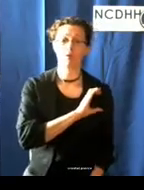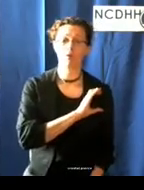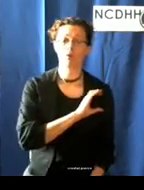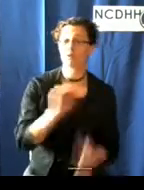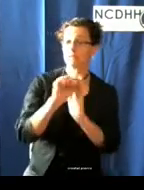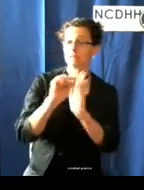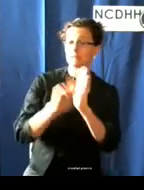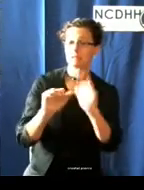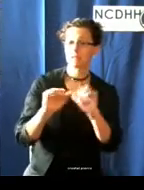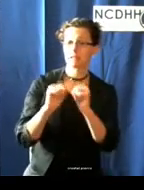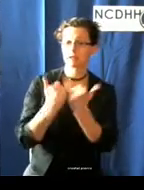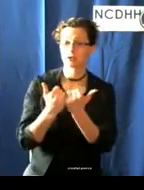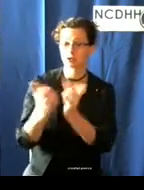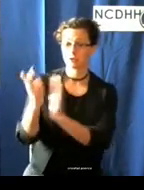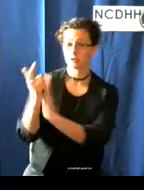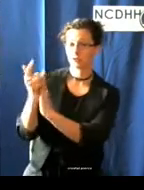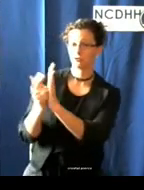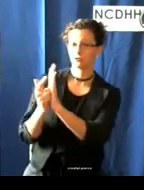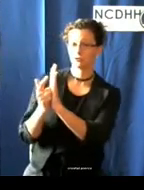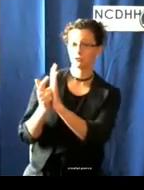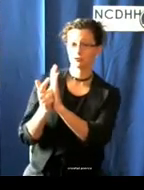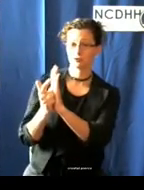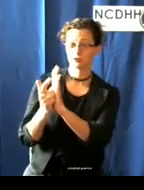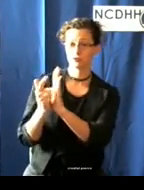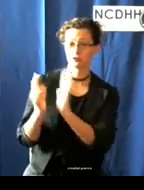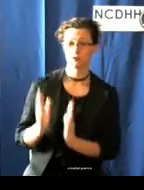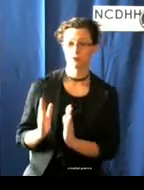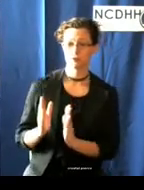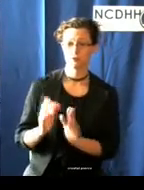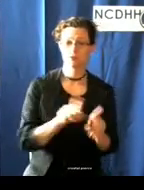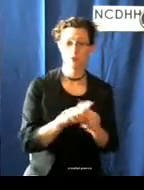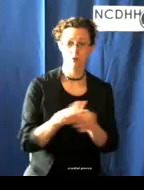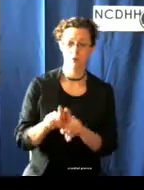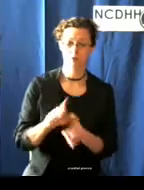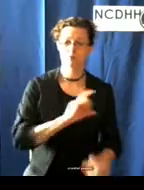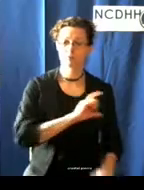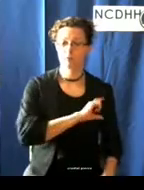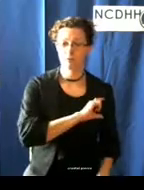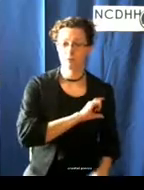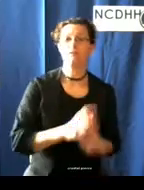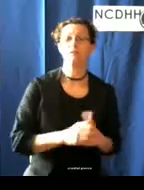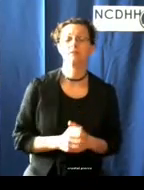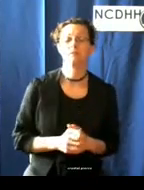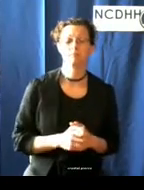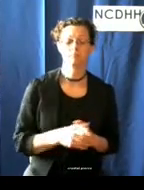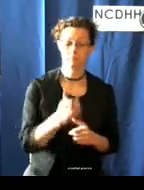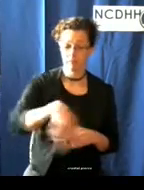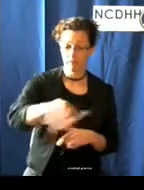ATTORNEYS AND THE POLICE ALL HAVE TO PROVIDE EQUAL ACCESS TO THE